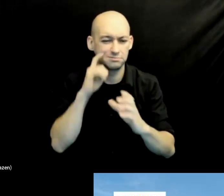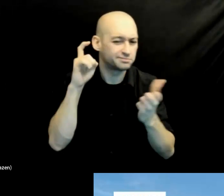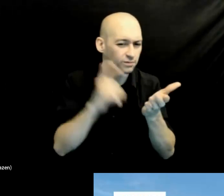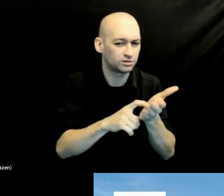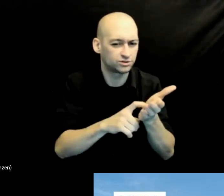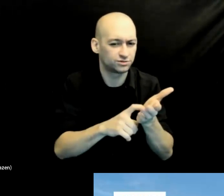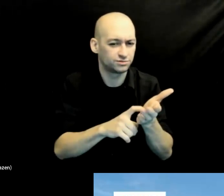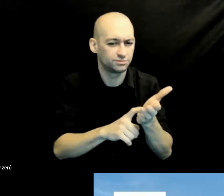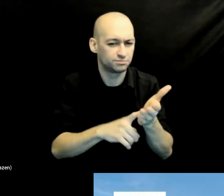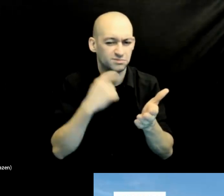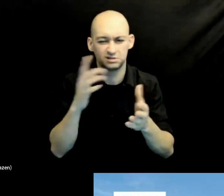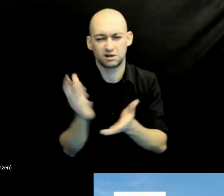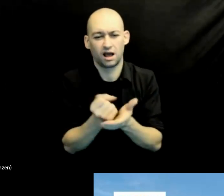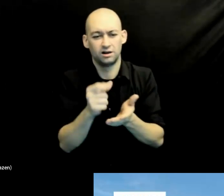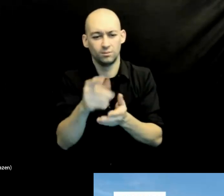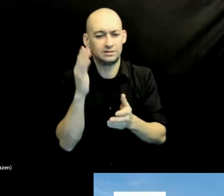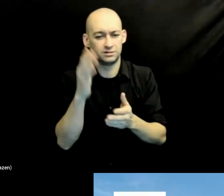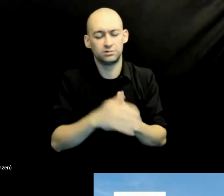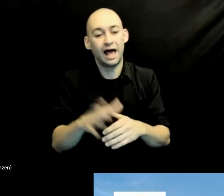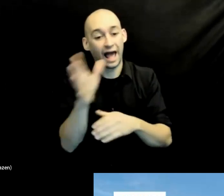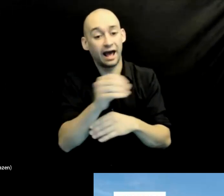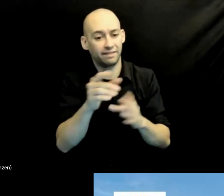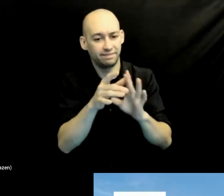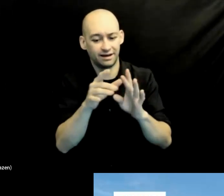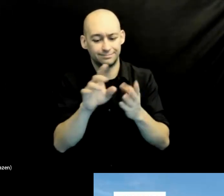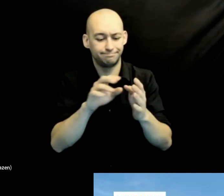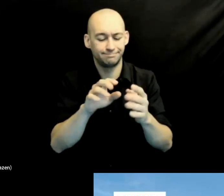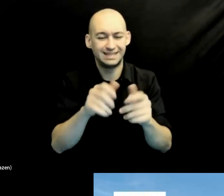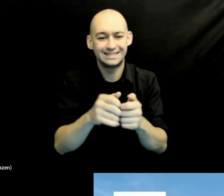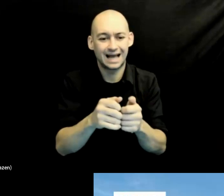actually have the text of what you've submitted, so you'll have an instantaneous acknowledgement